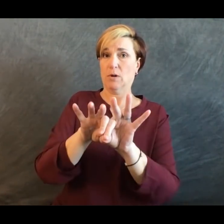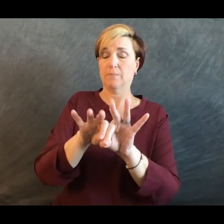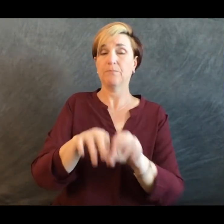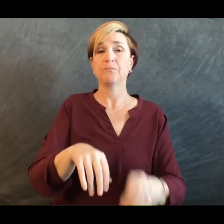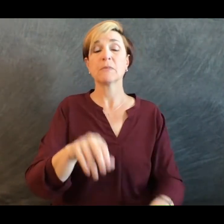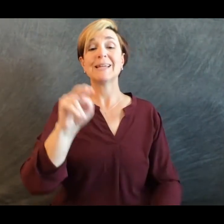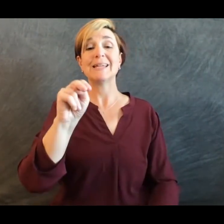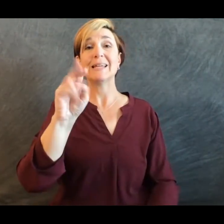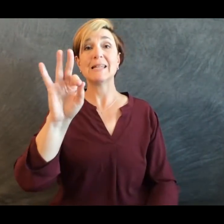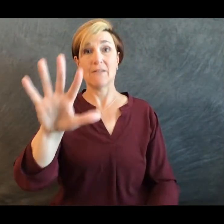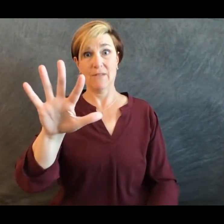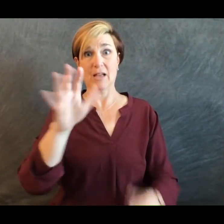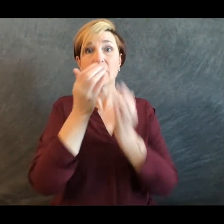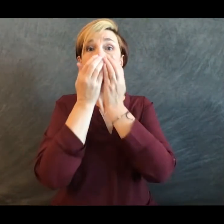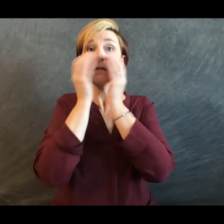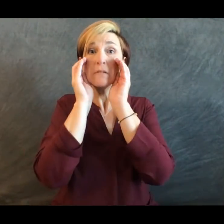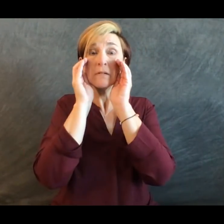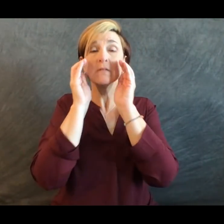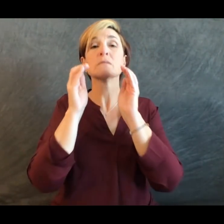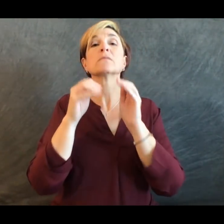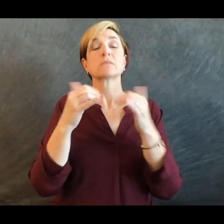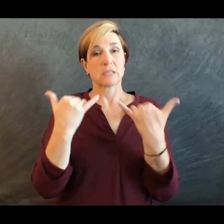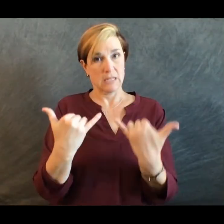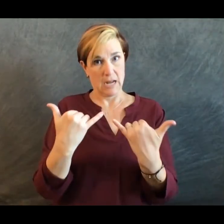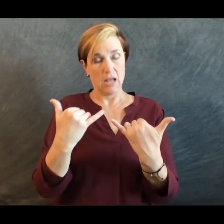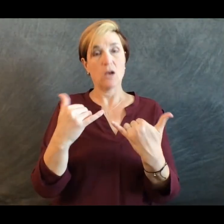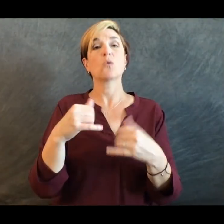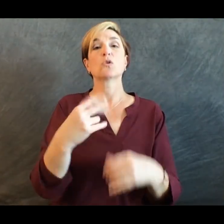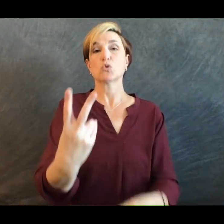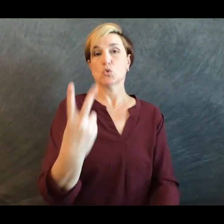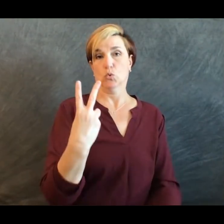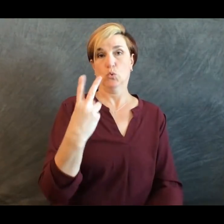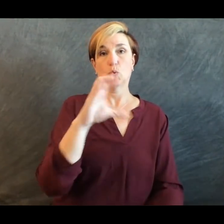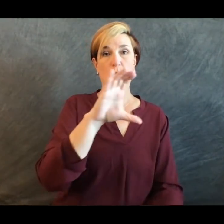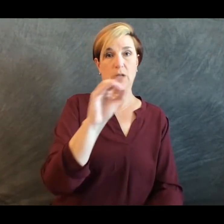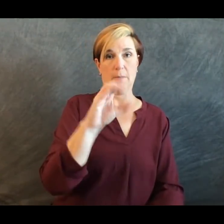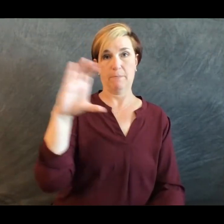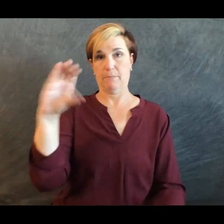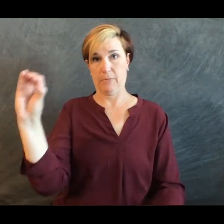industry and has now authorized two companies who will supply machines to